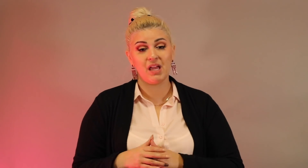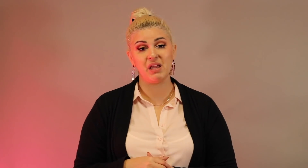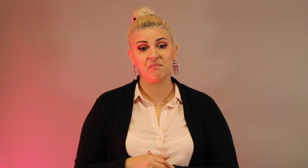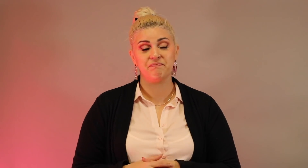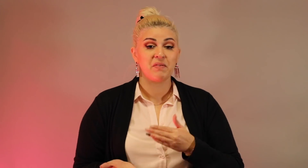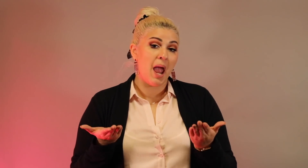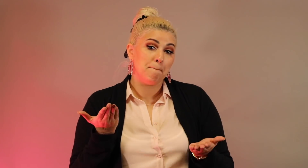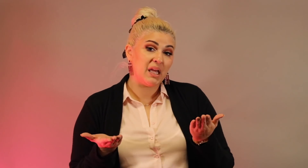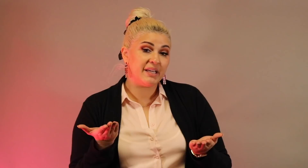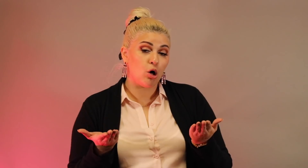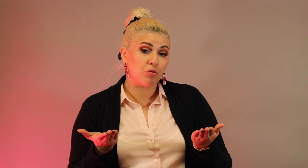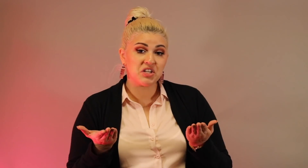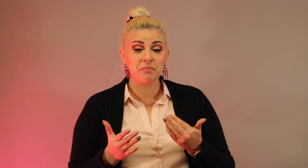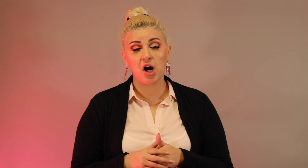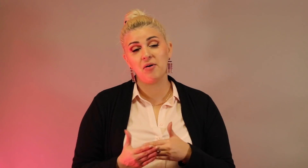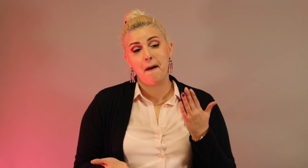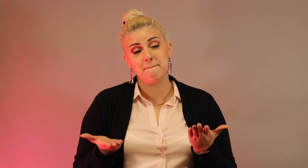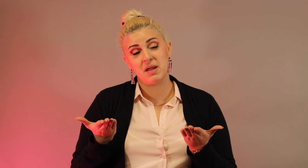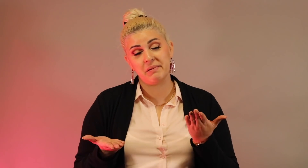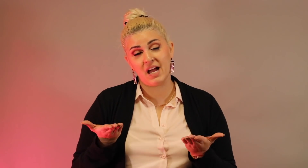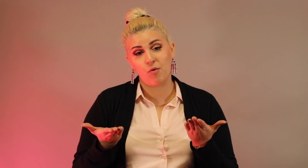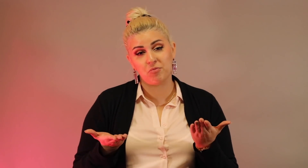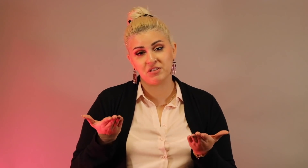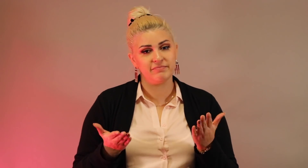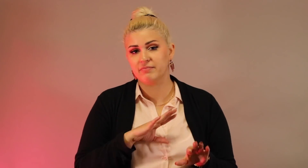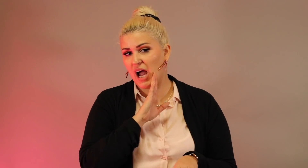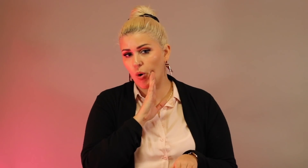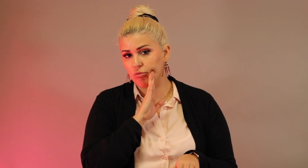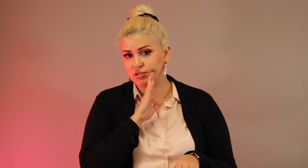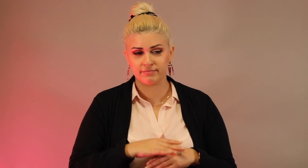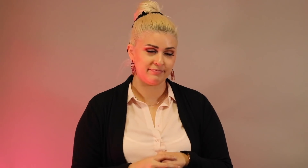Maybe, maybe I'll run tomorrow, maybe I won't. I won't.